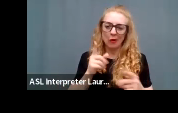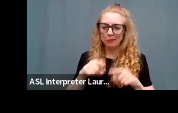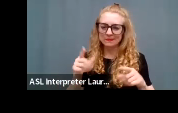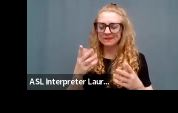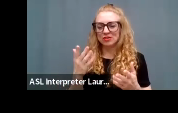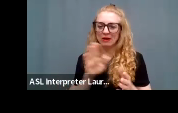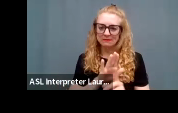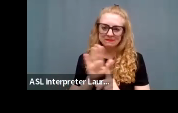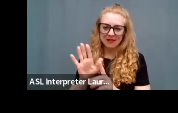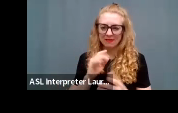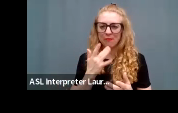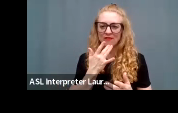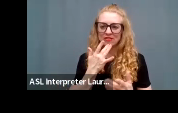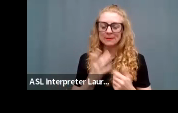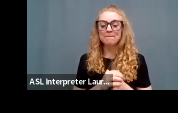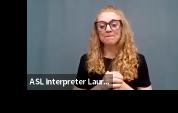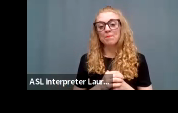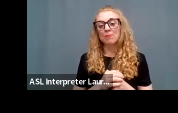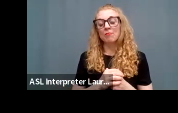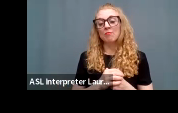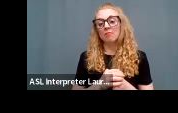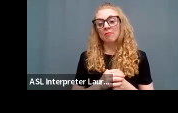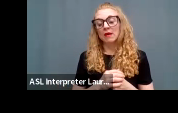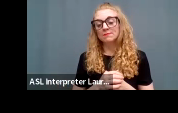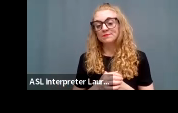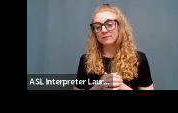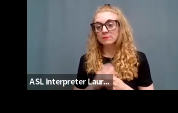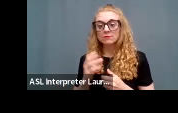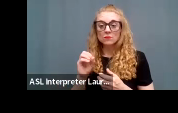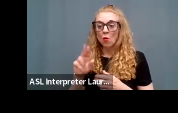for that and not only is their biases but the biases of anyone living with them that sometimes